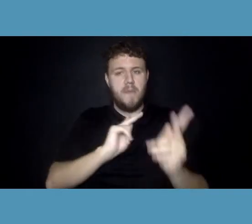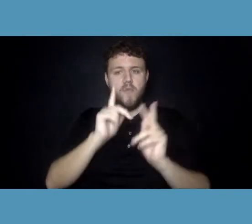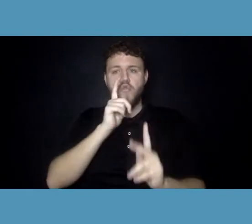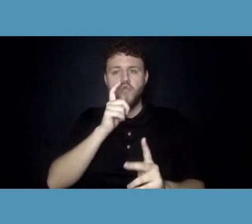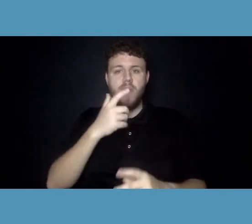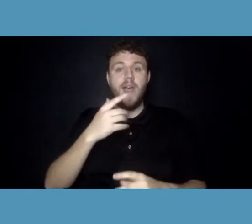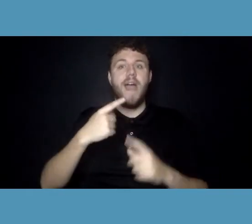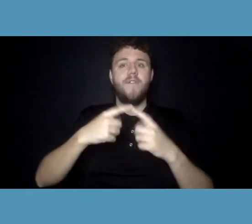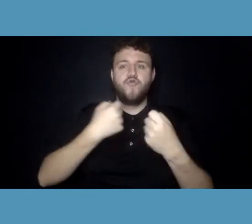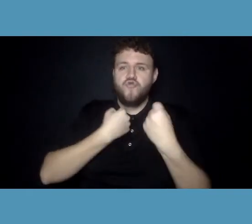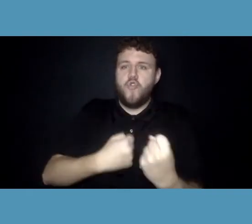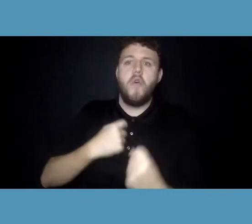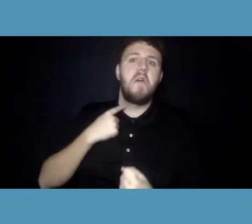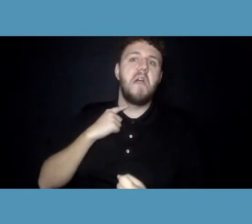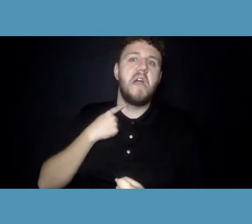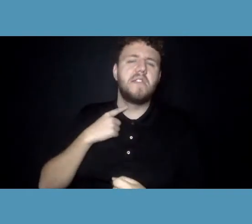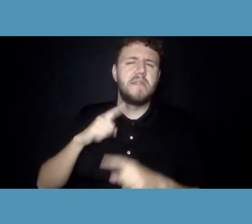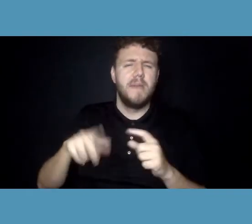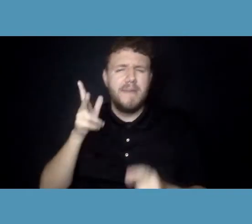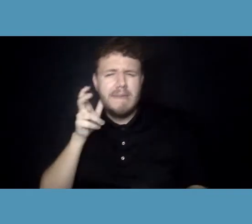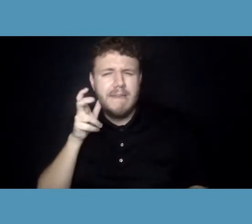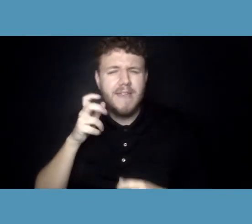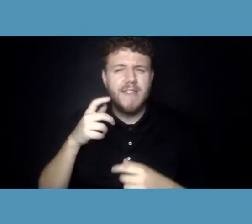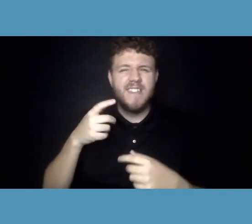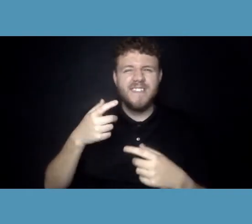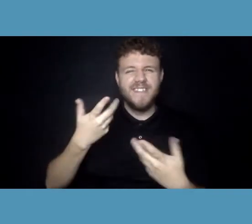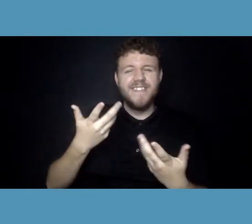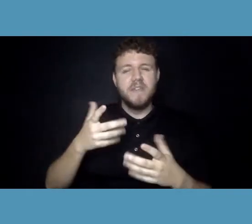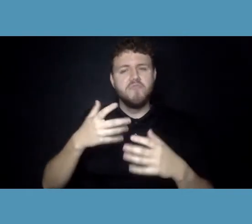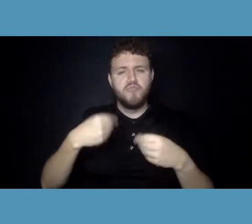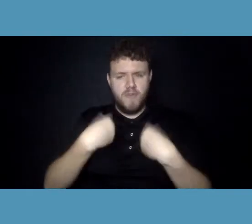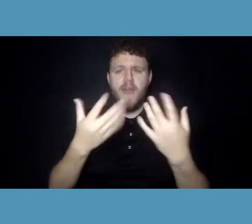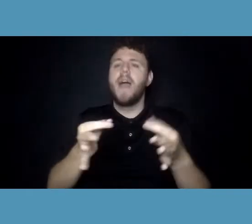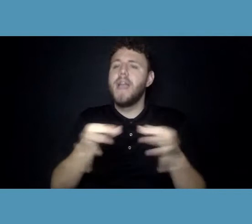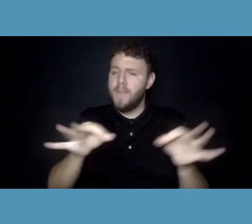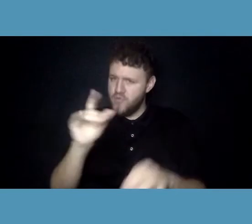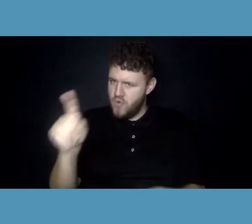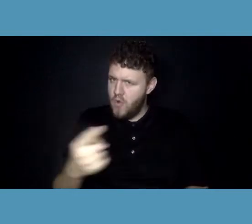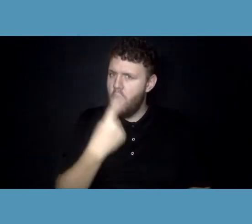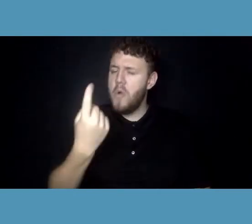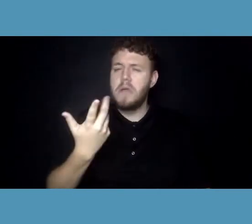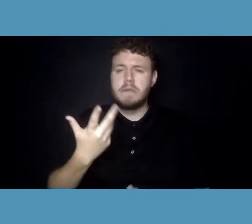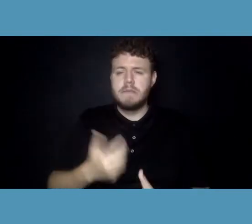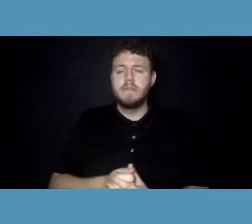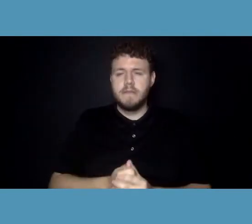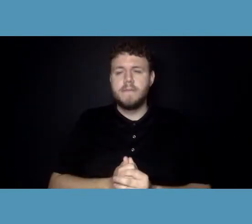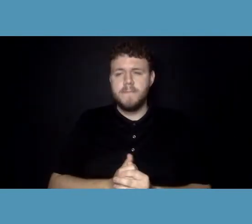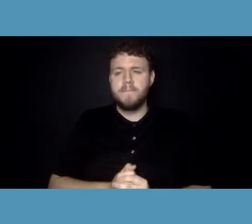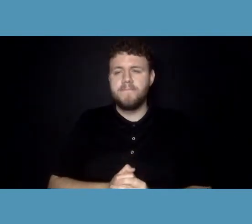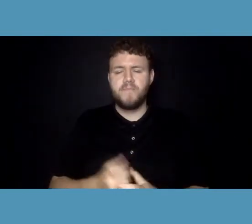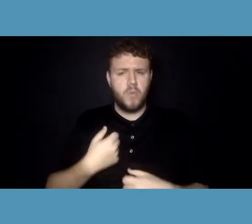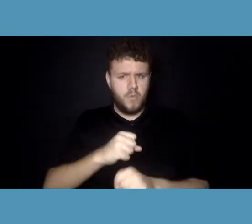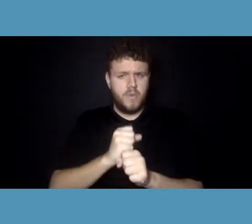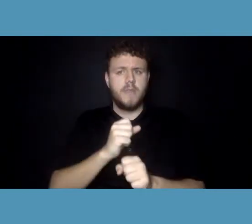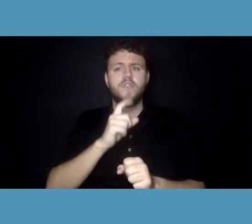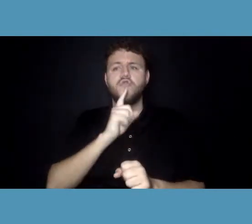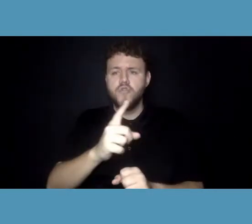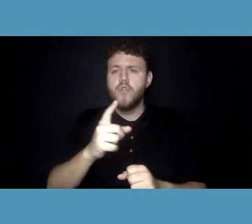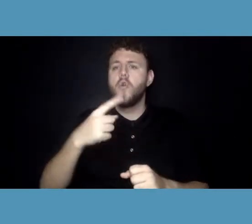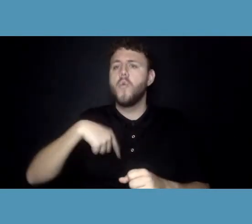that may be a little unfamiliar to pick up. So we make sure that we go back and review